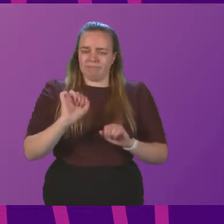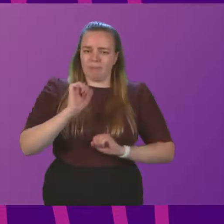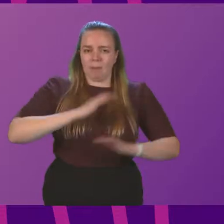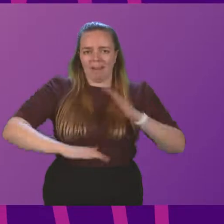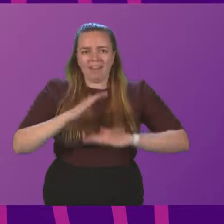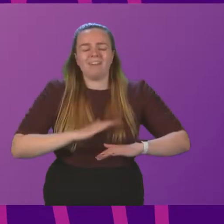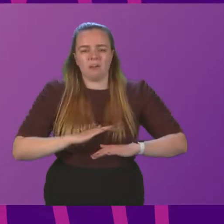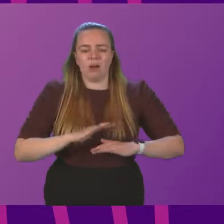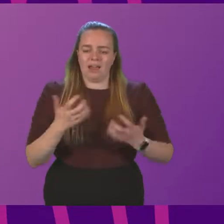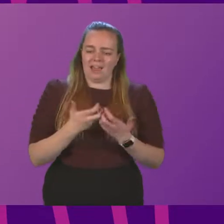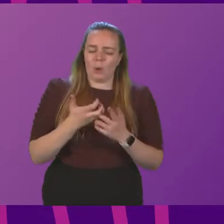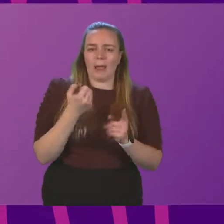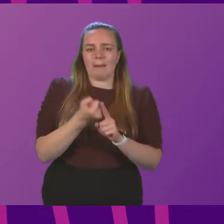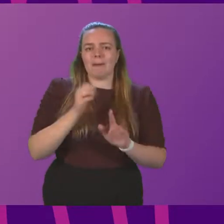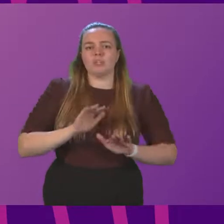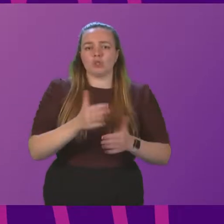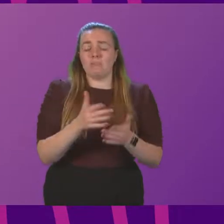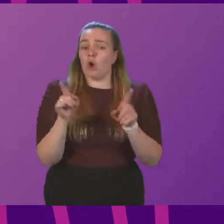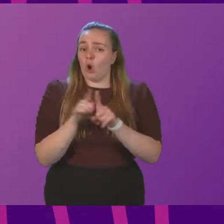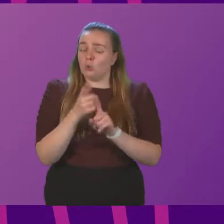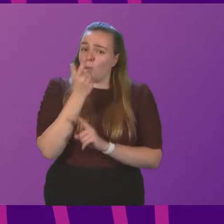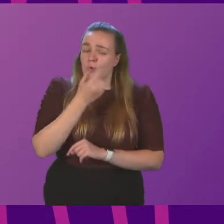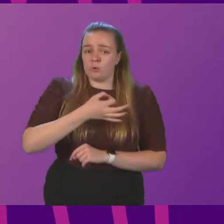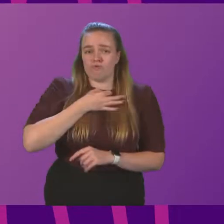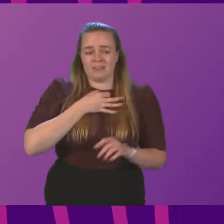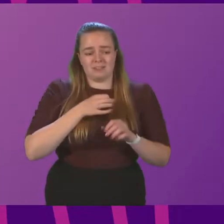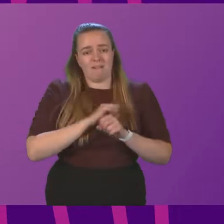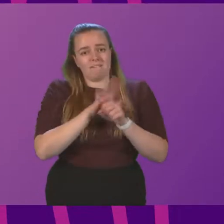and their impact on services, as well as the risk of spreading the virus to others.